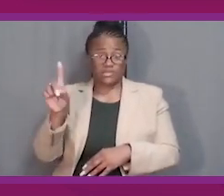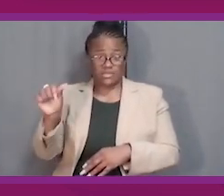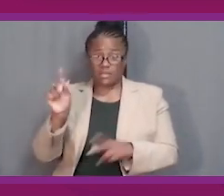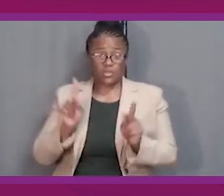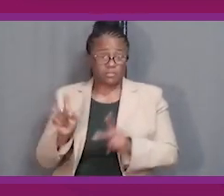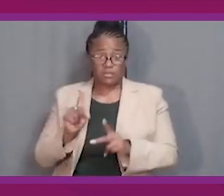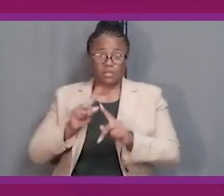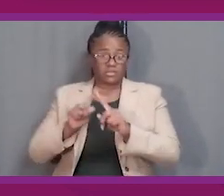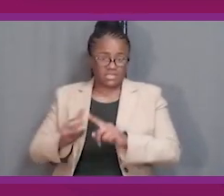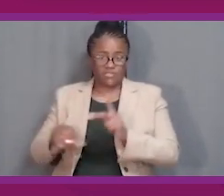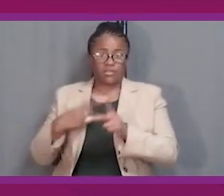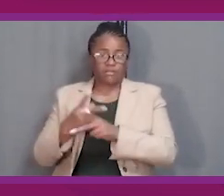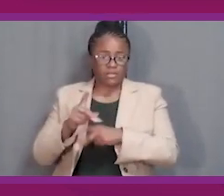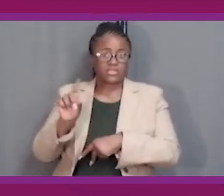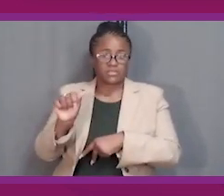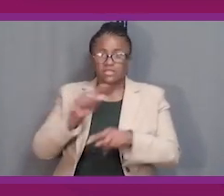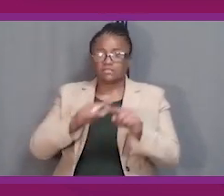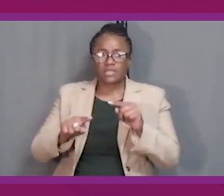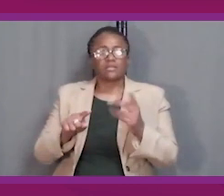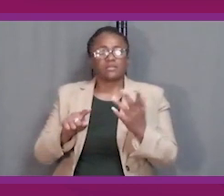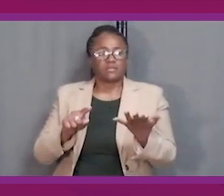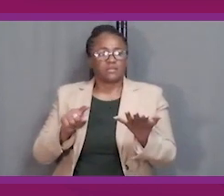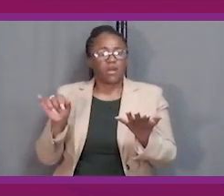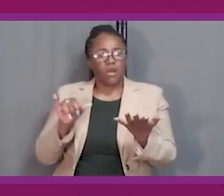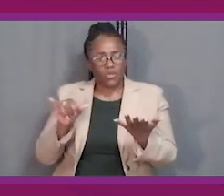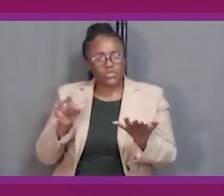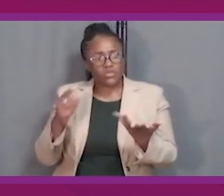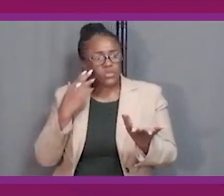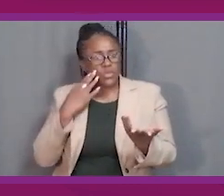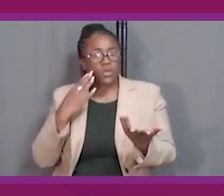Indigenous, people of color who are disabled, etc., etc. So many different communities.